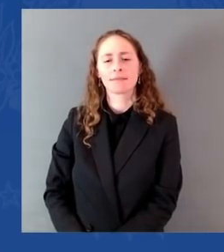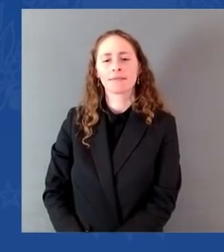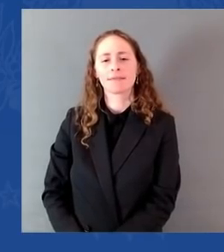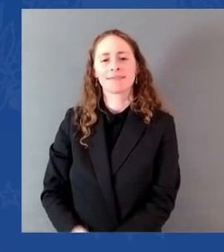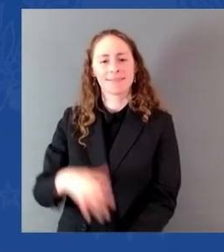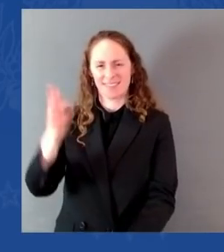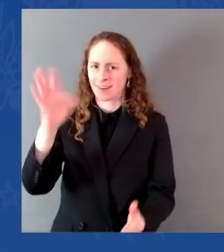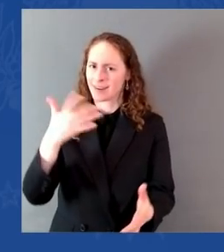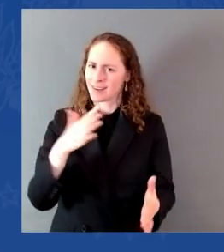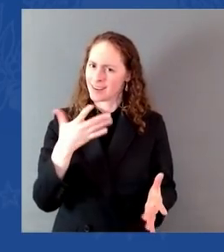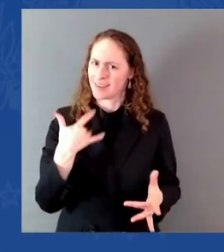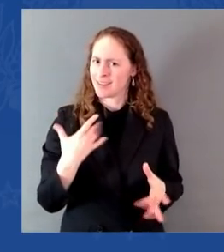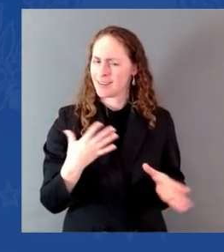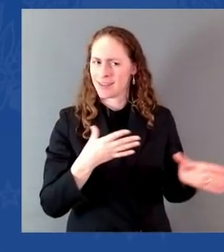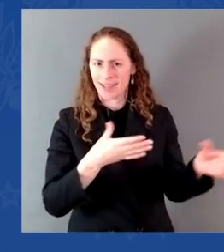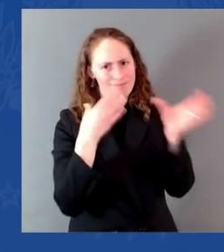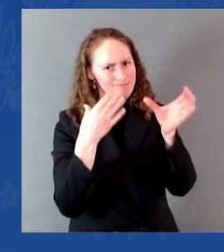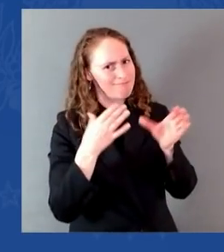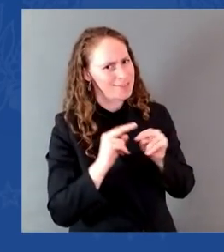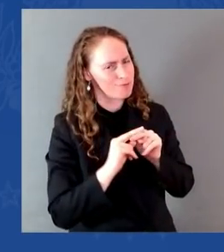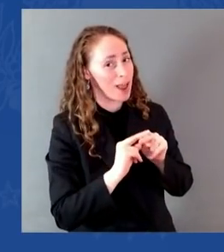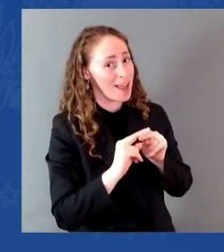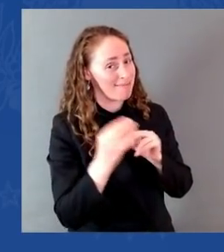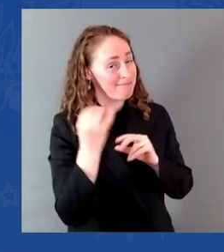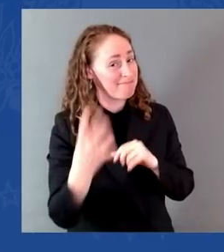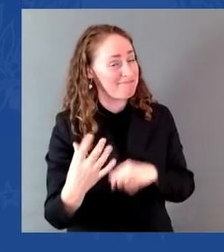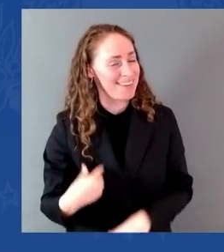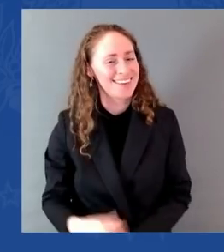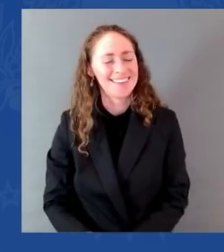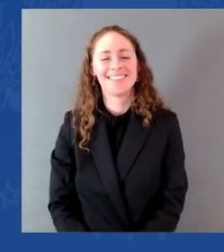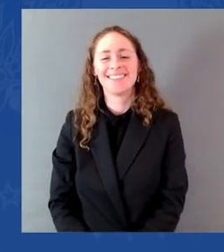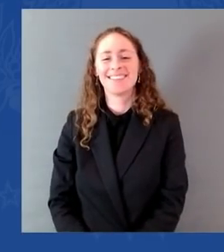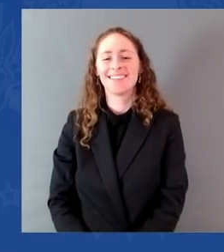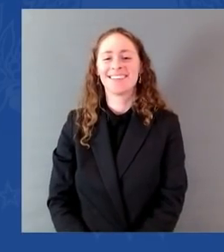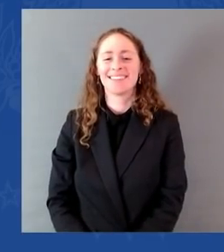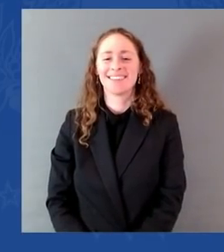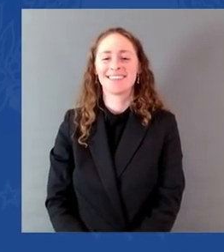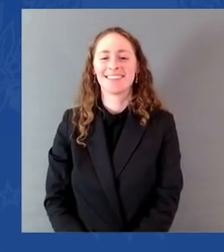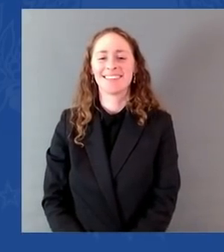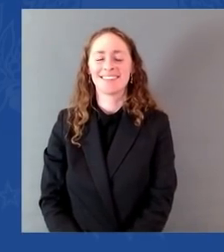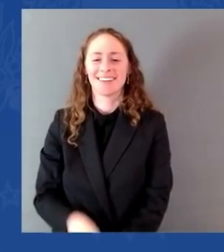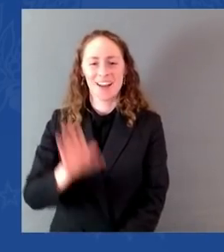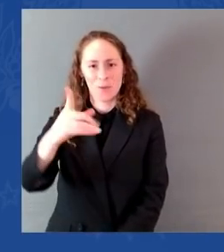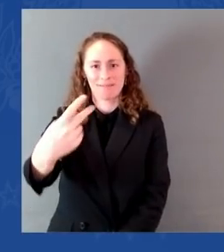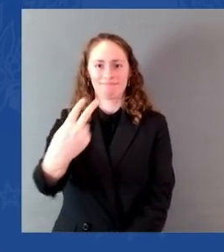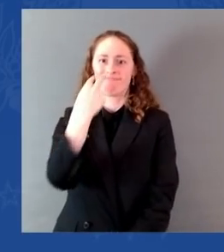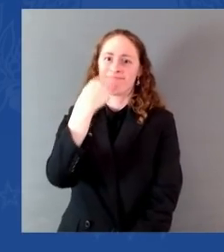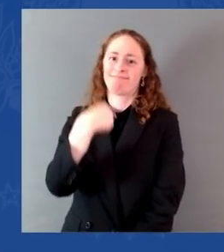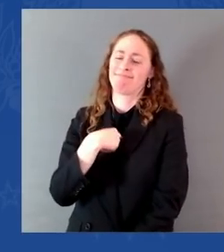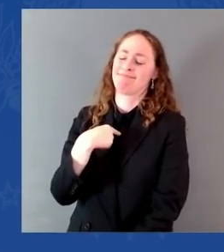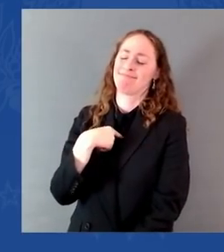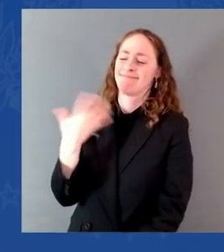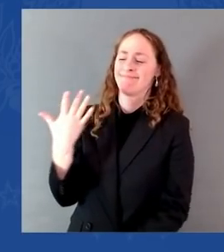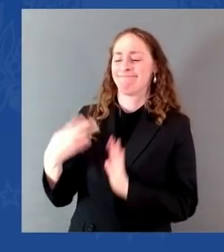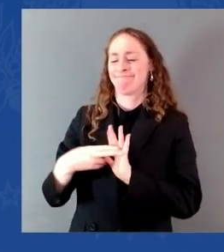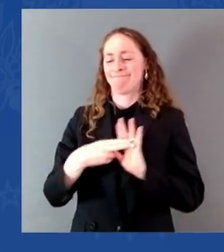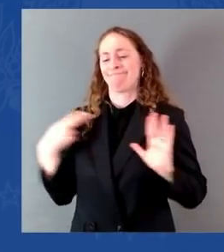"Mr. Amtrak" here. I've traveled over -- it's the God's truth -- I've traveled over 1,250,000 miles on Amtrak.